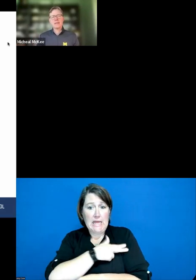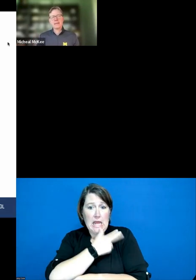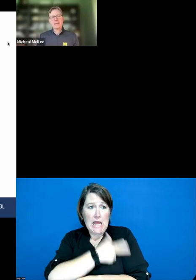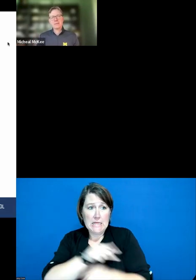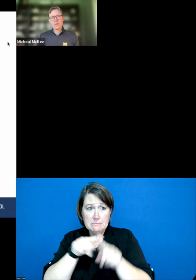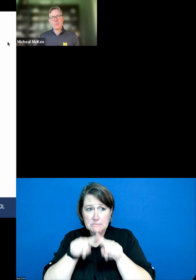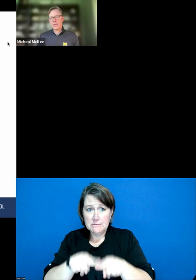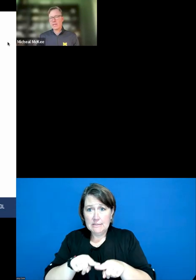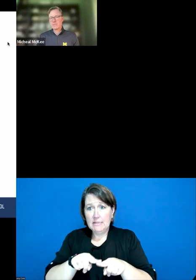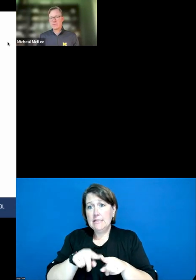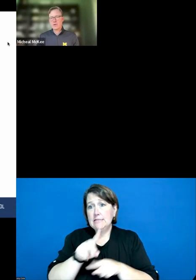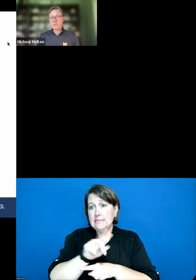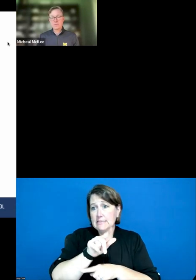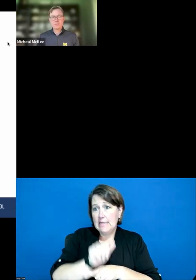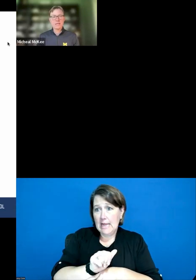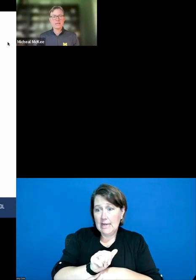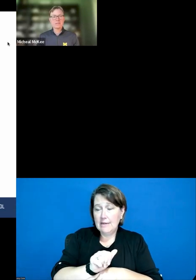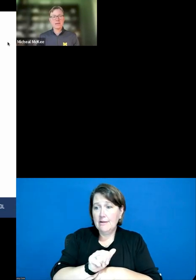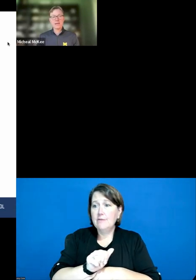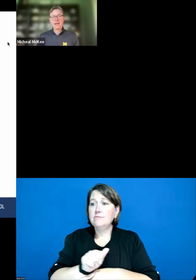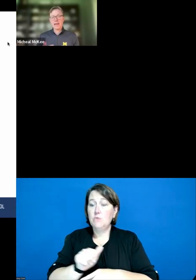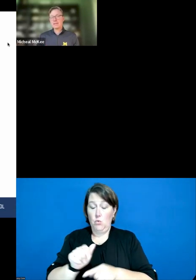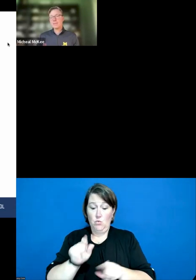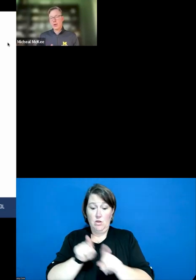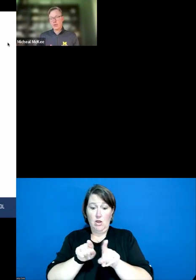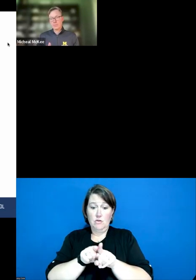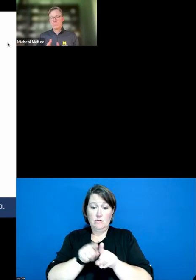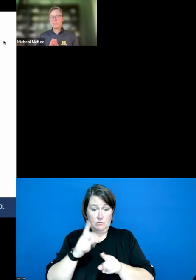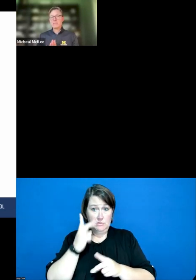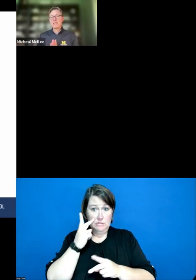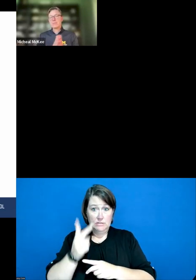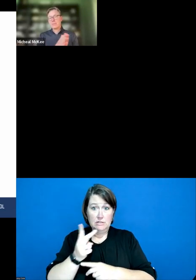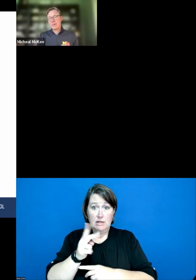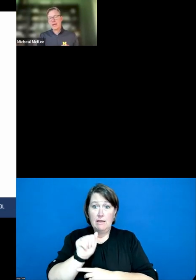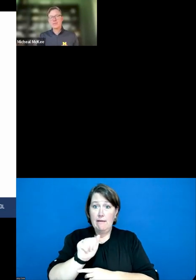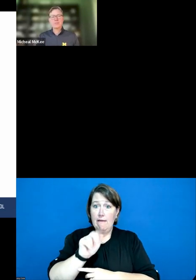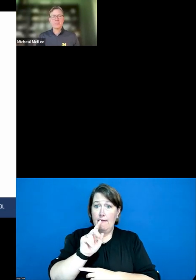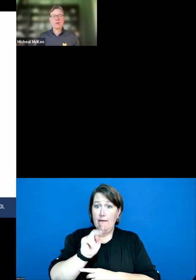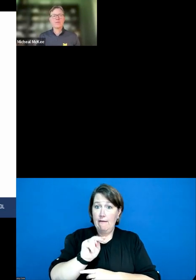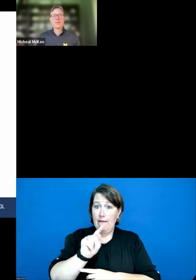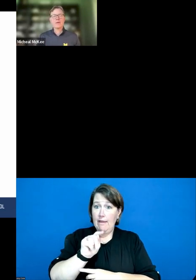And what we have also seen at that antipartum meaning prior to birth,